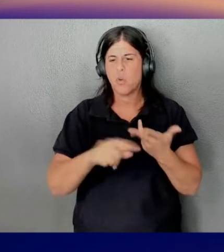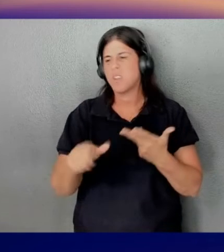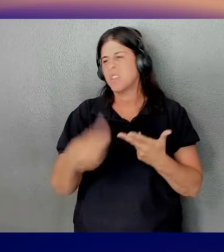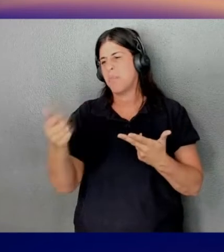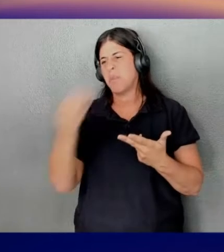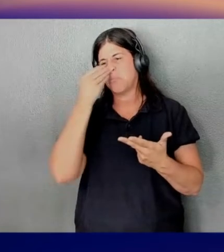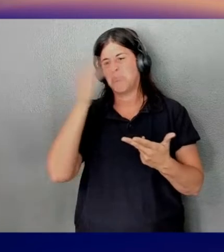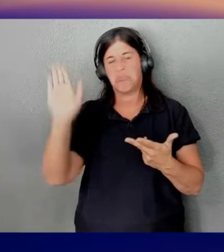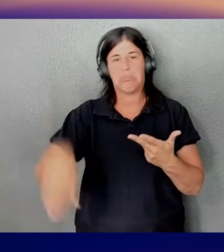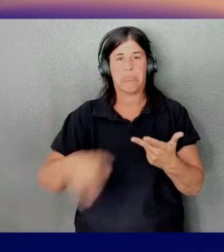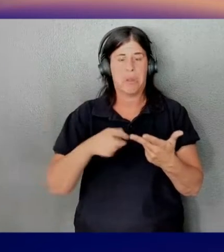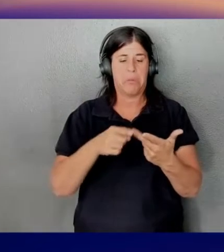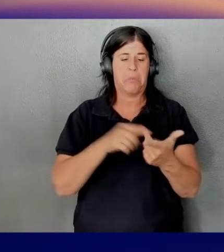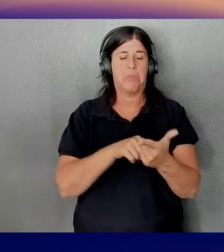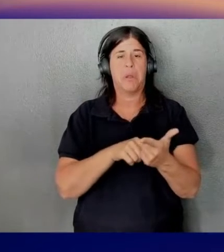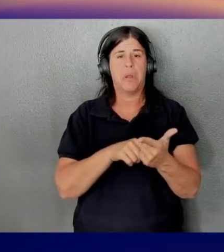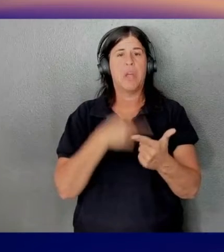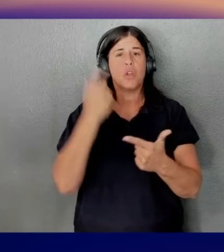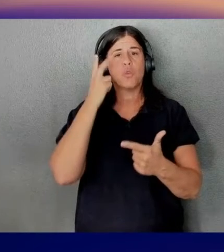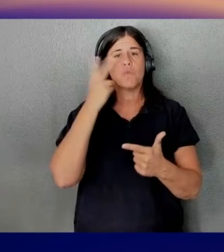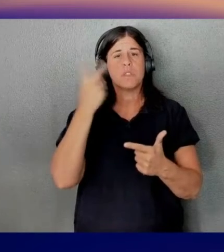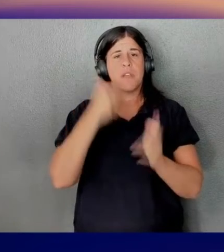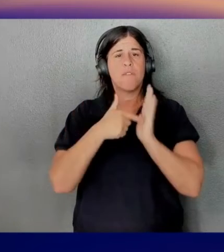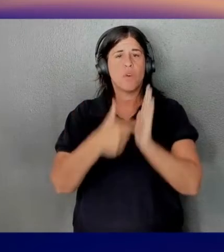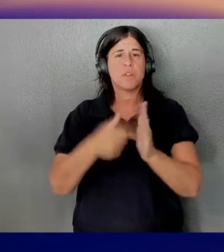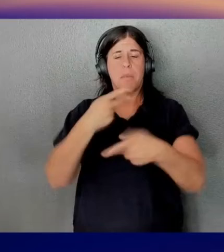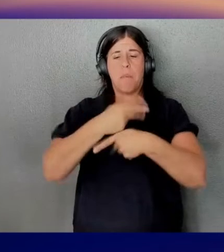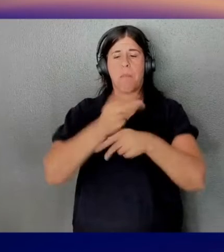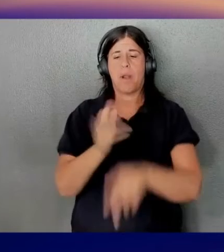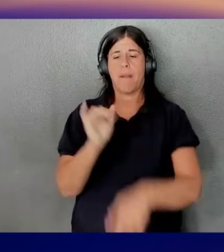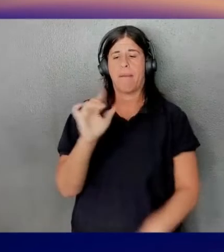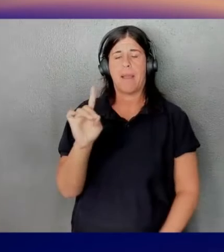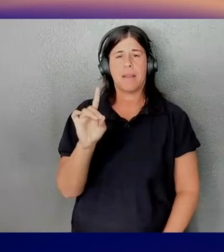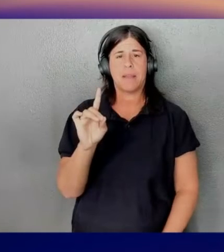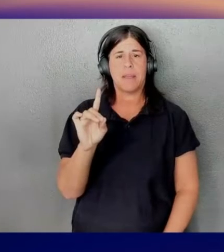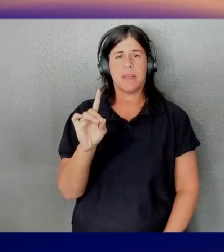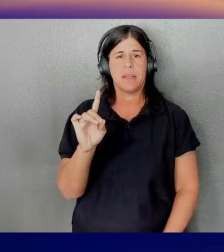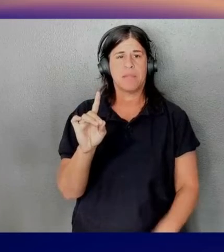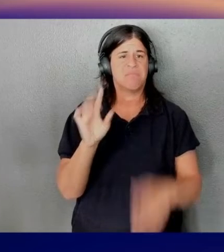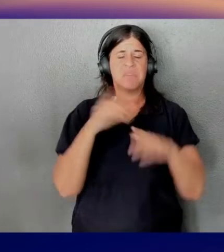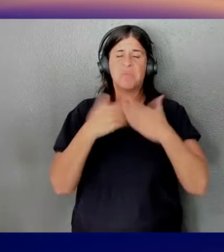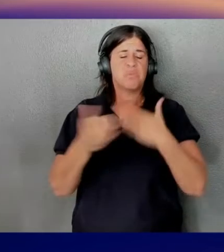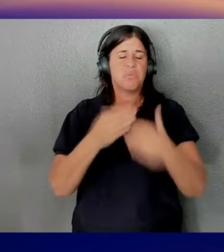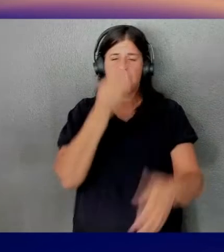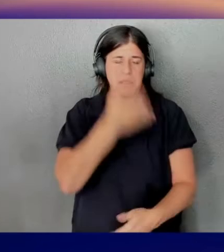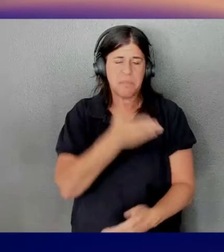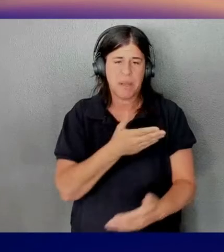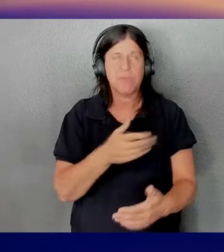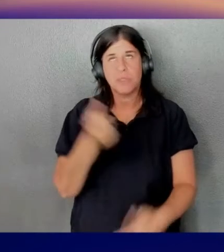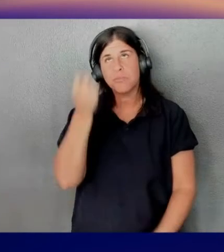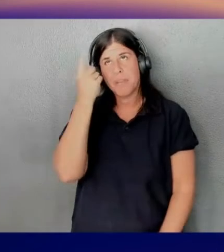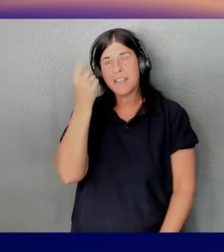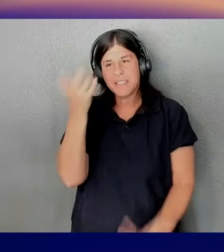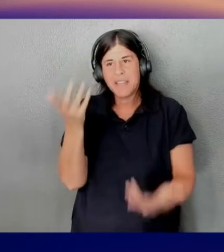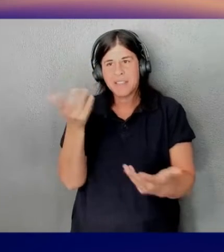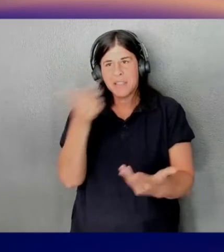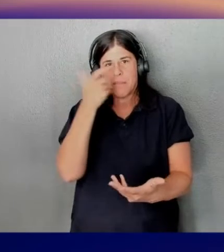You'll see that for example the product ID doesn't make any difference which makes sense, right? The product ID of a machines didn't have anything to do